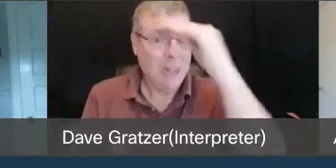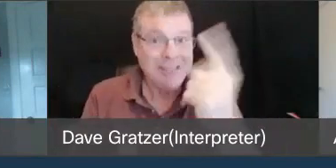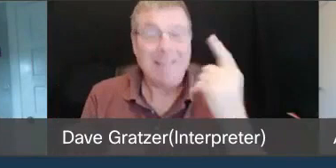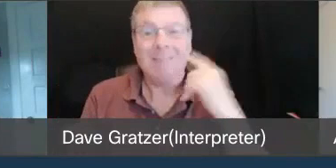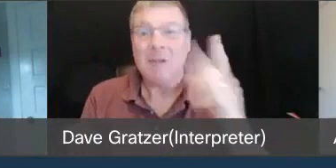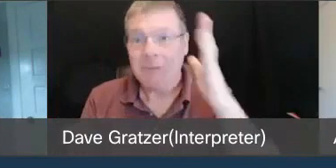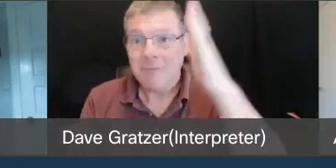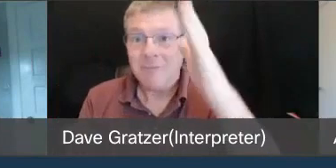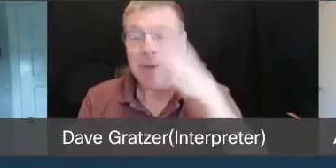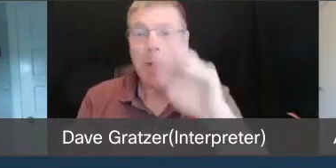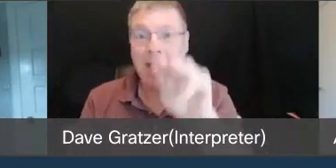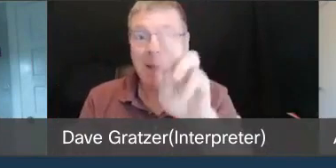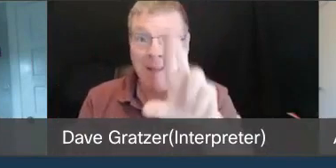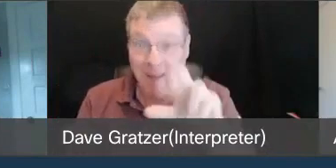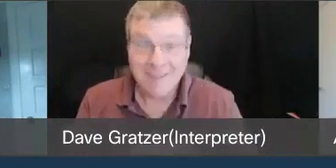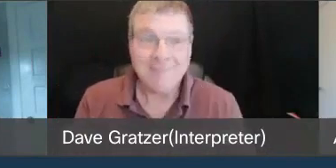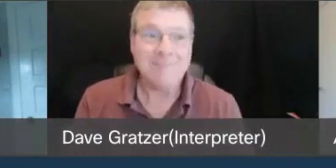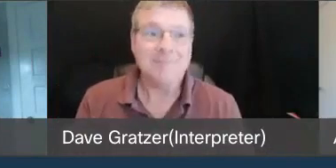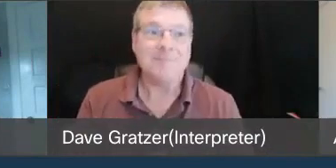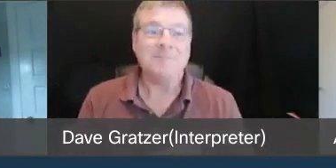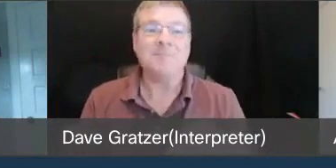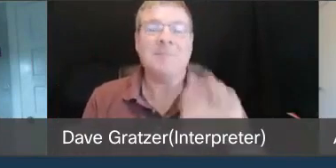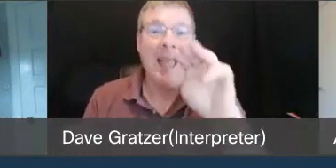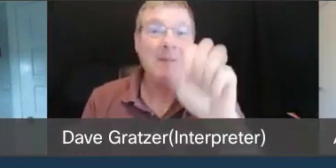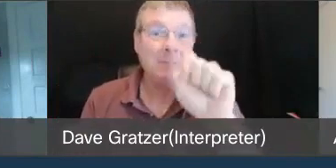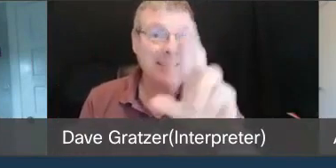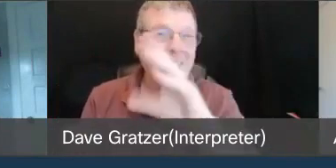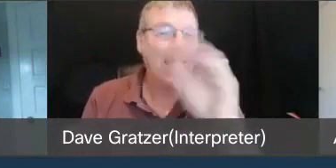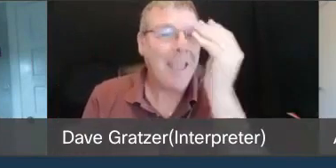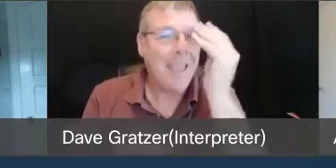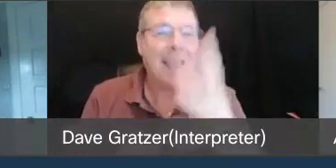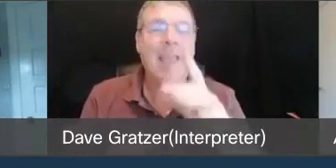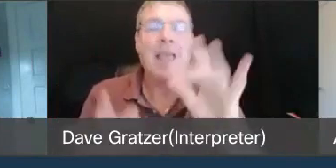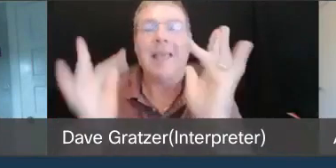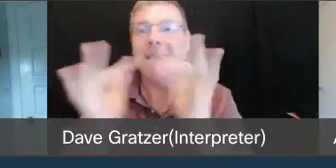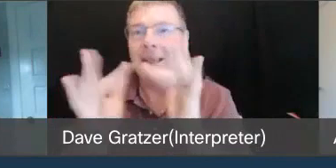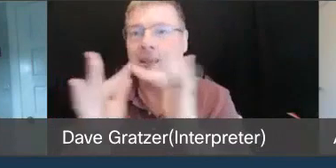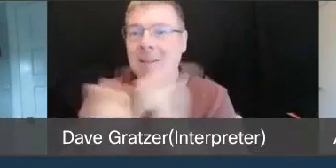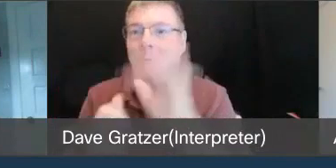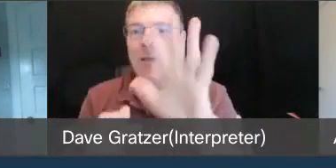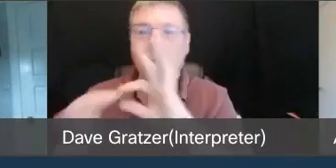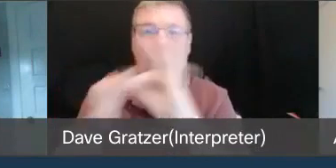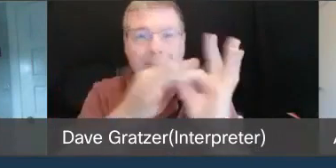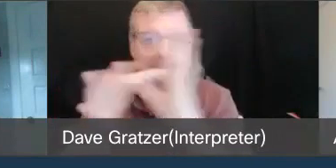Medical Summary Reports. A reminder to reach out to your TA center liaison and we are always happy to review your completed